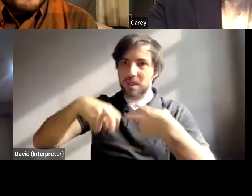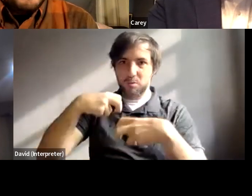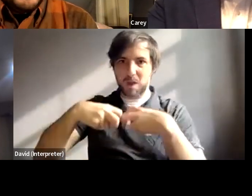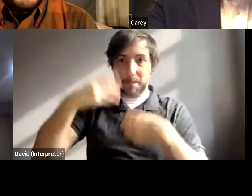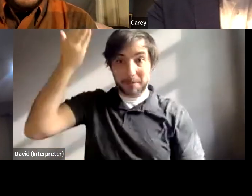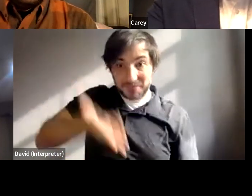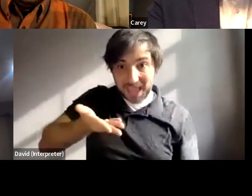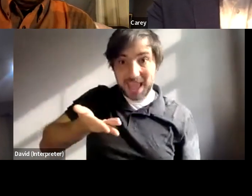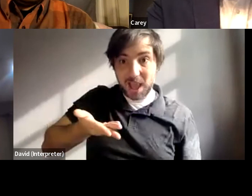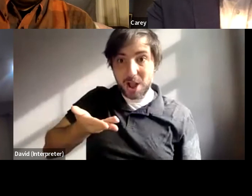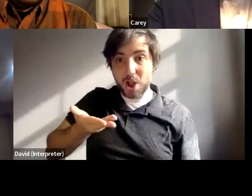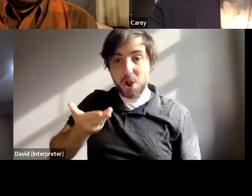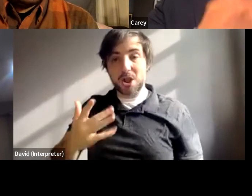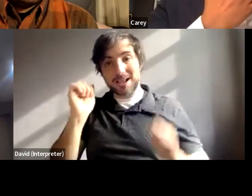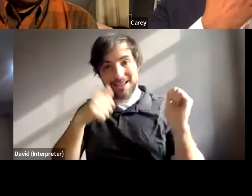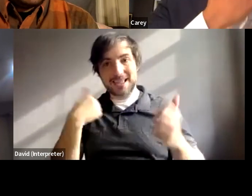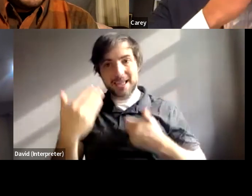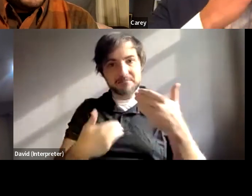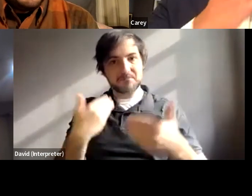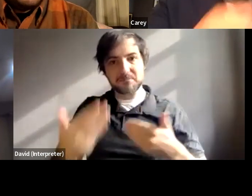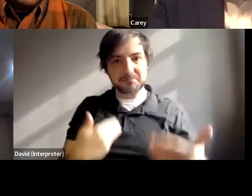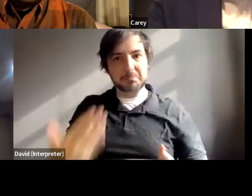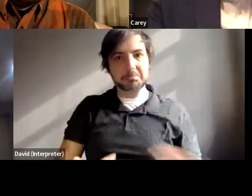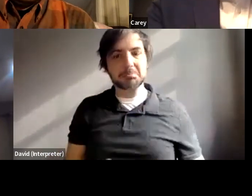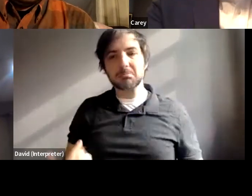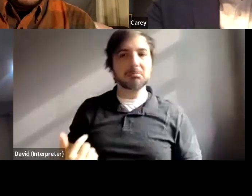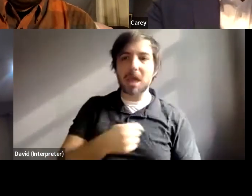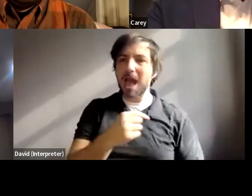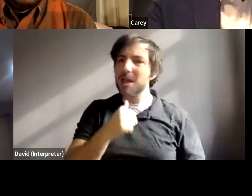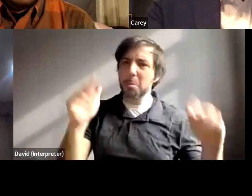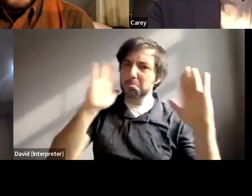, but I'm more of a slow burn kind of guy. I know things have proper